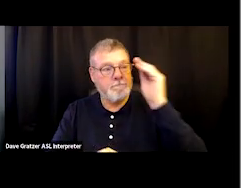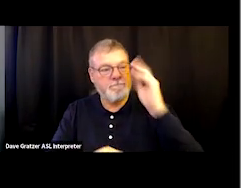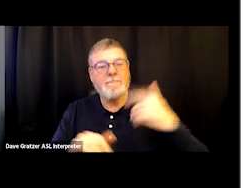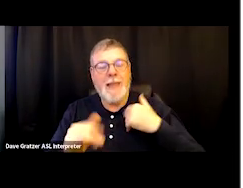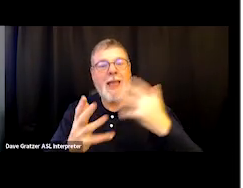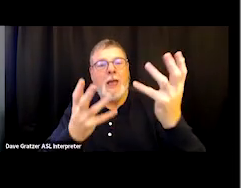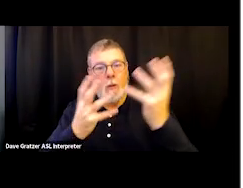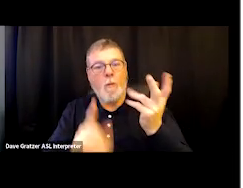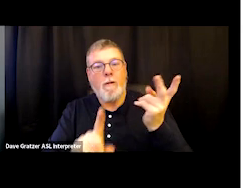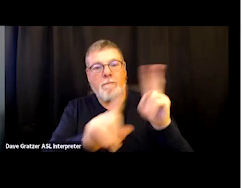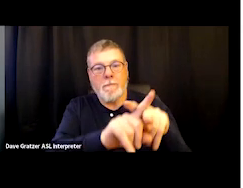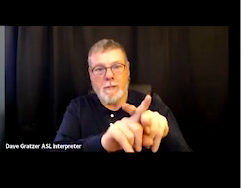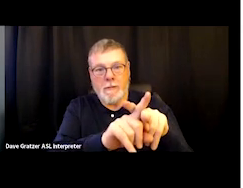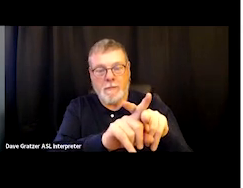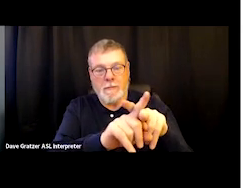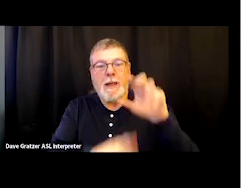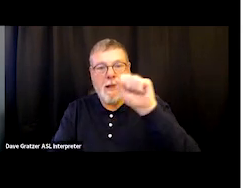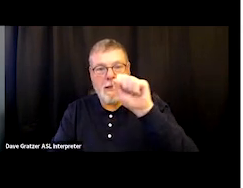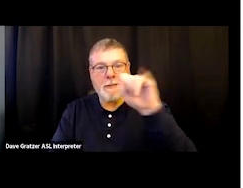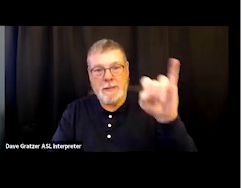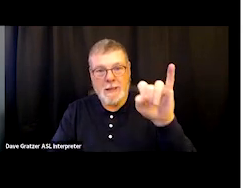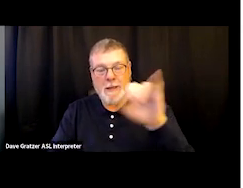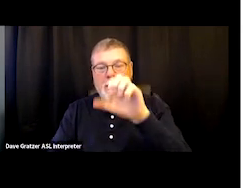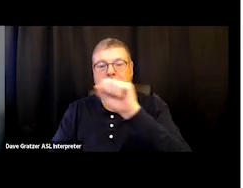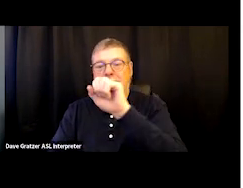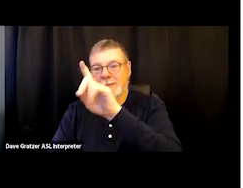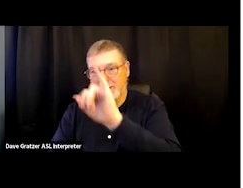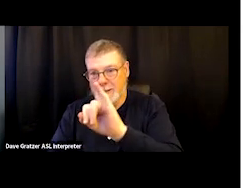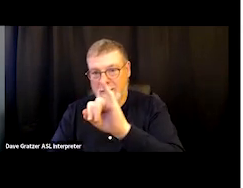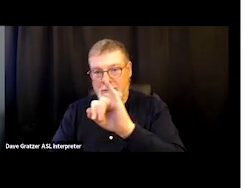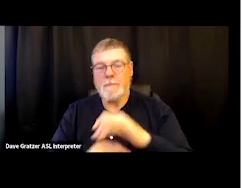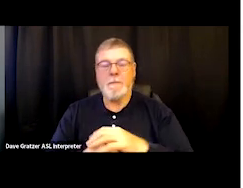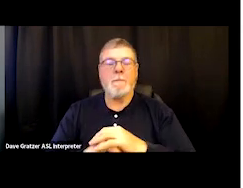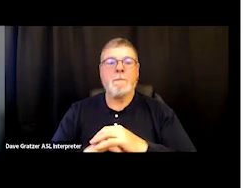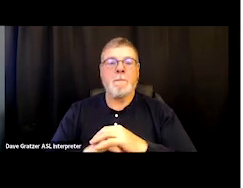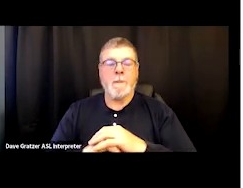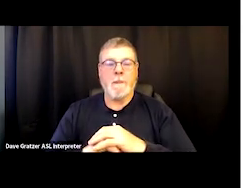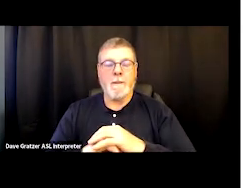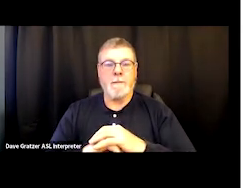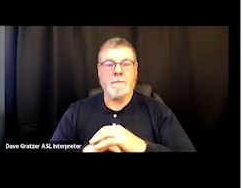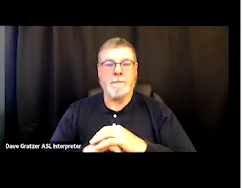to file an SSI disability application or an SSDI application.